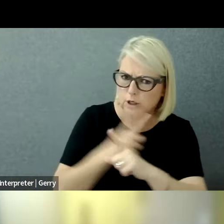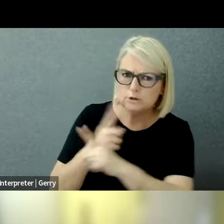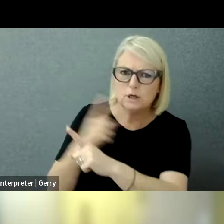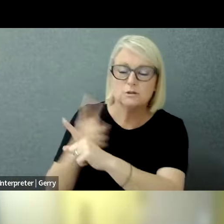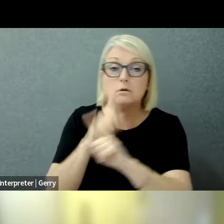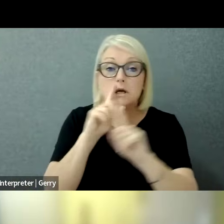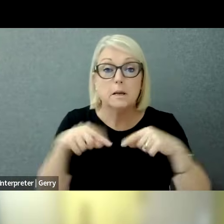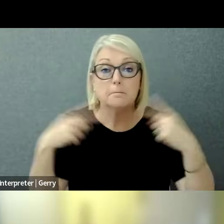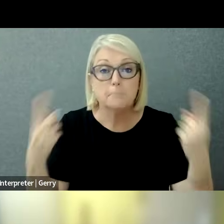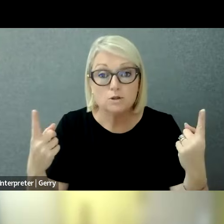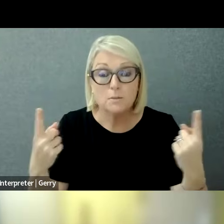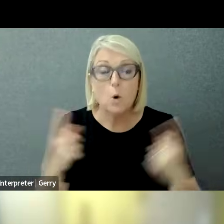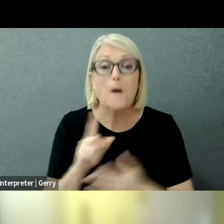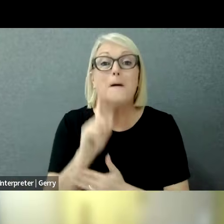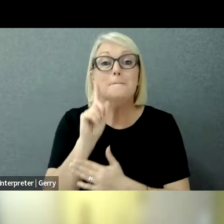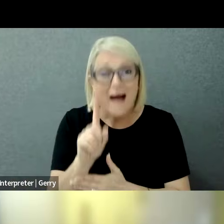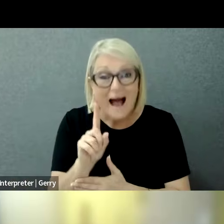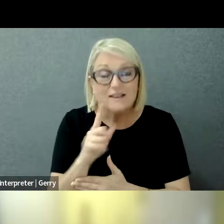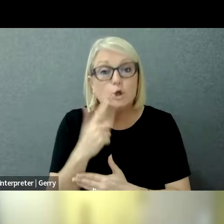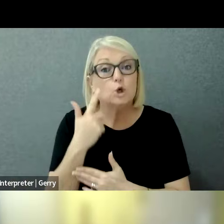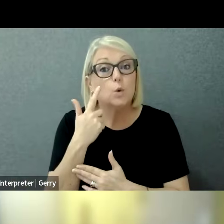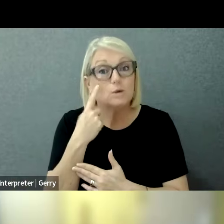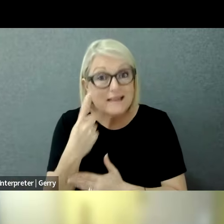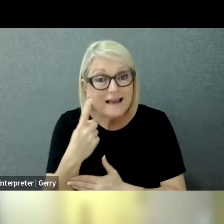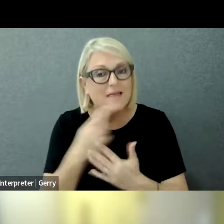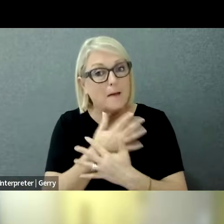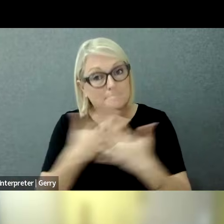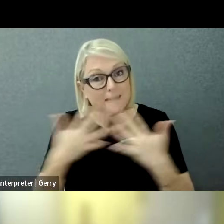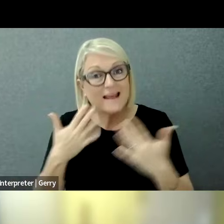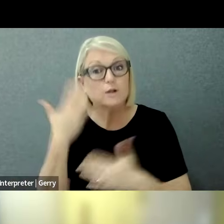that lots of schools would actually love to have great partnerships with professionals working in